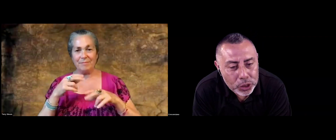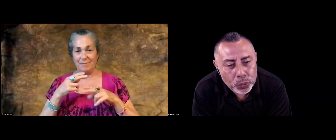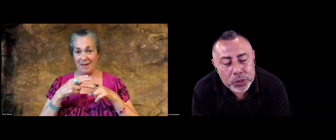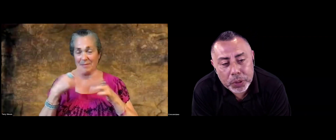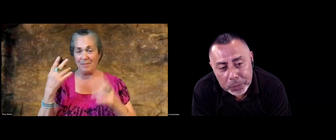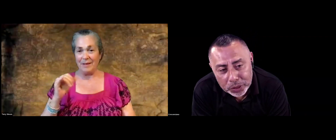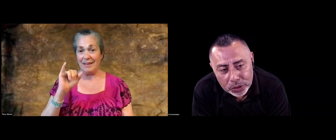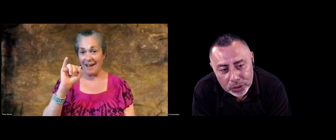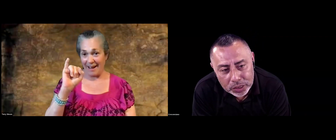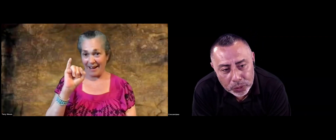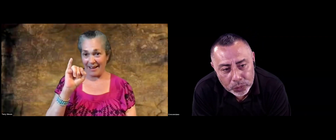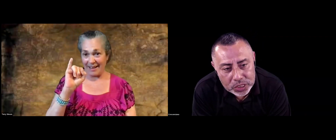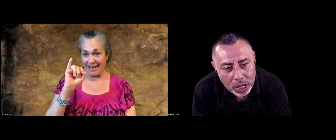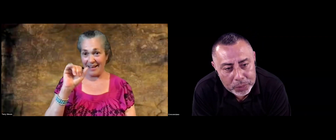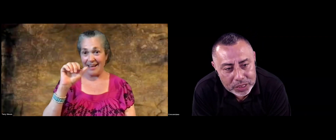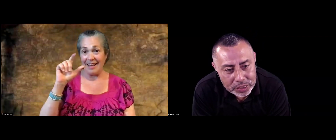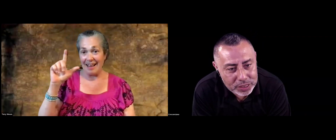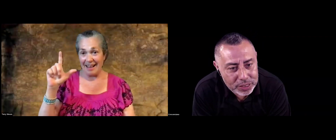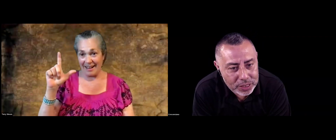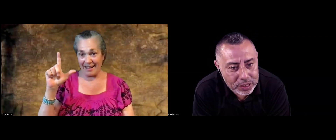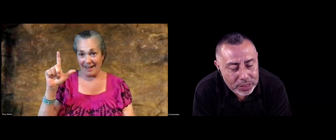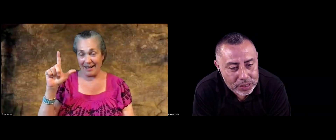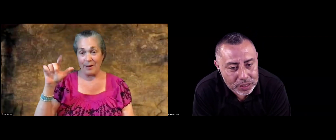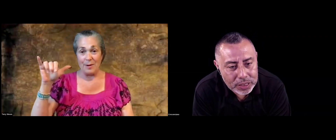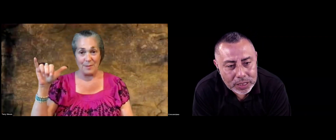What's popular and with common?